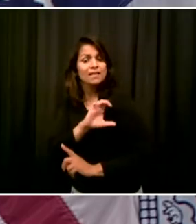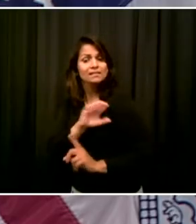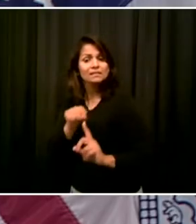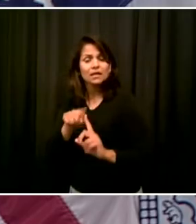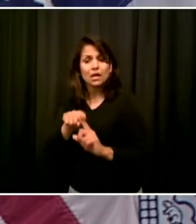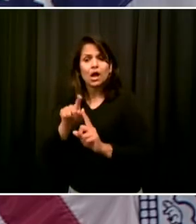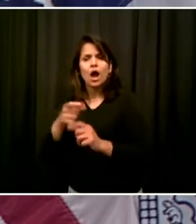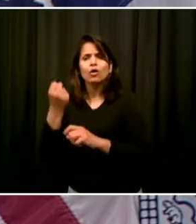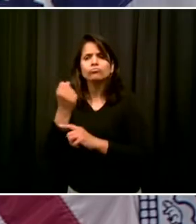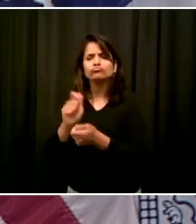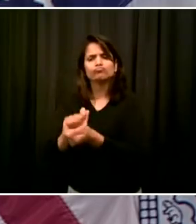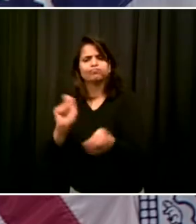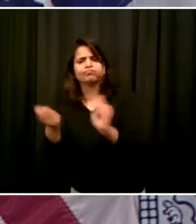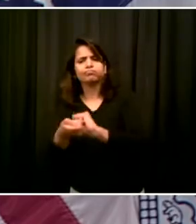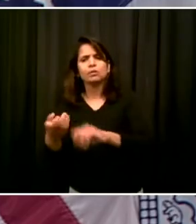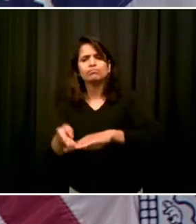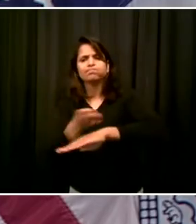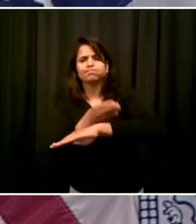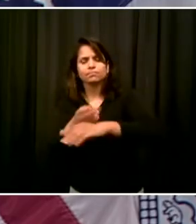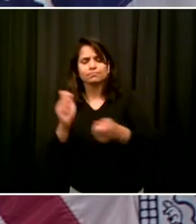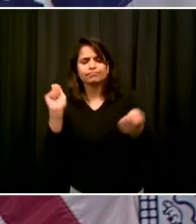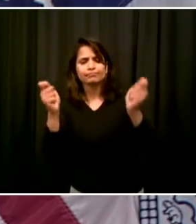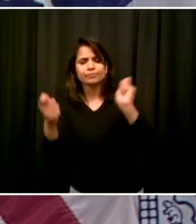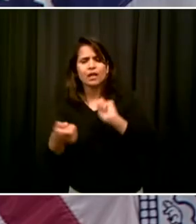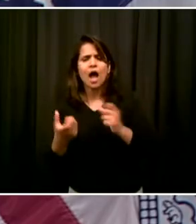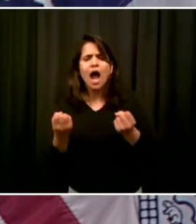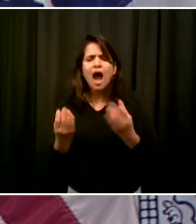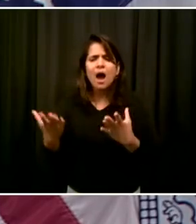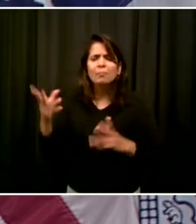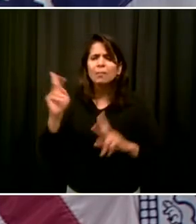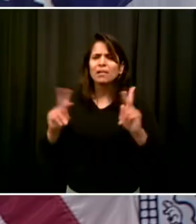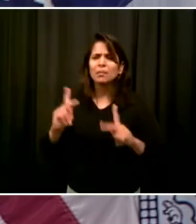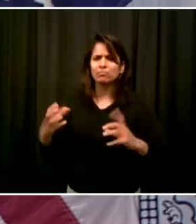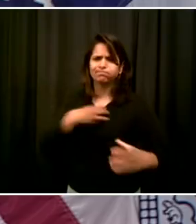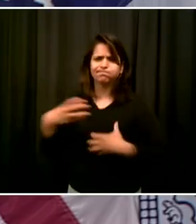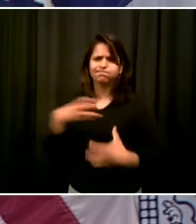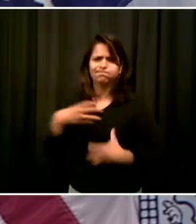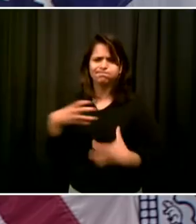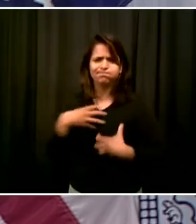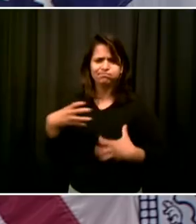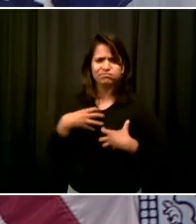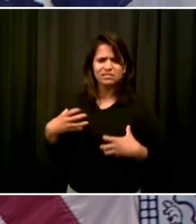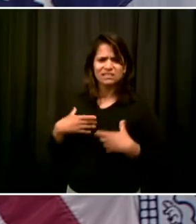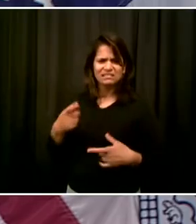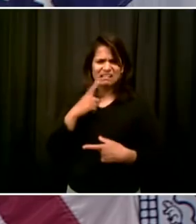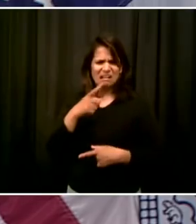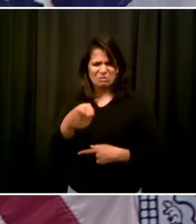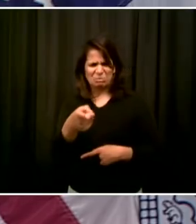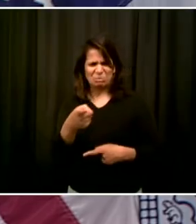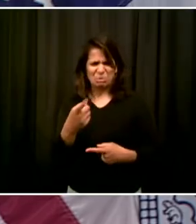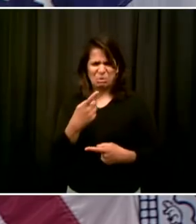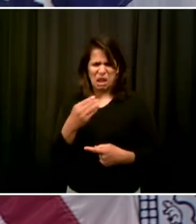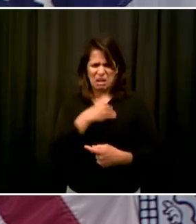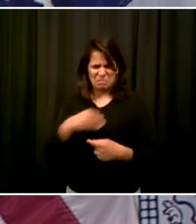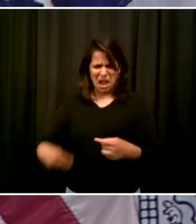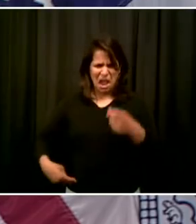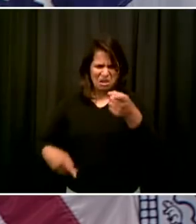DO AGAIN WITH POLICE REFORM AND THE FACT THAT A LOT OF REFORM GROUPS